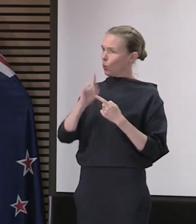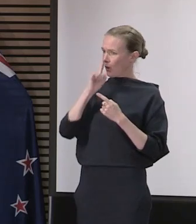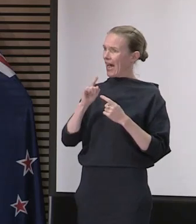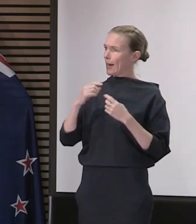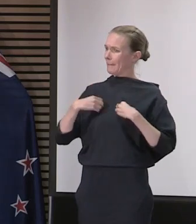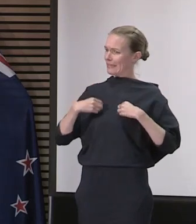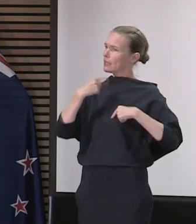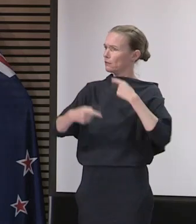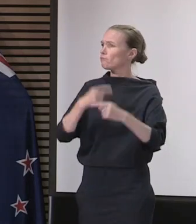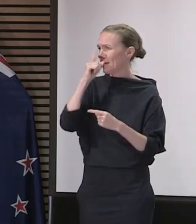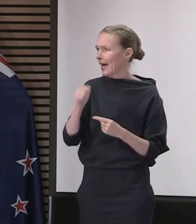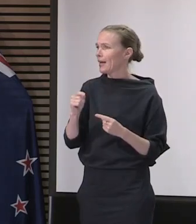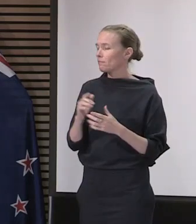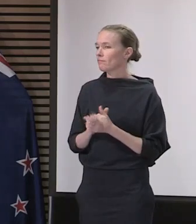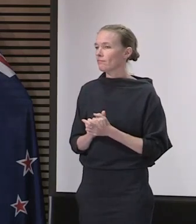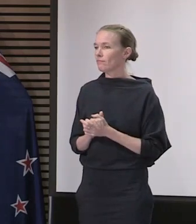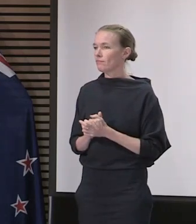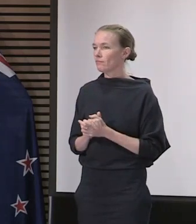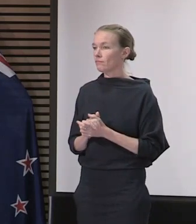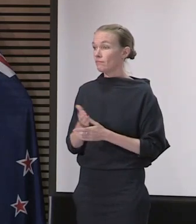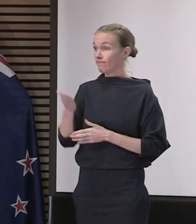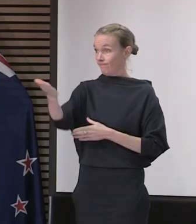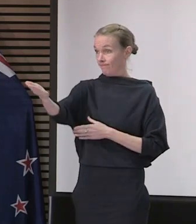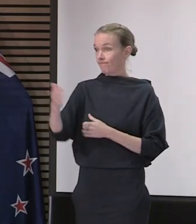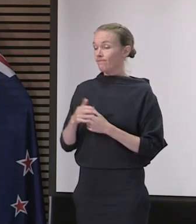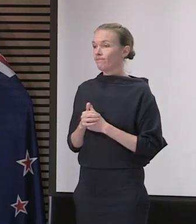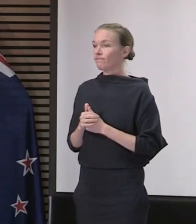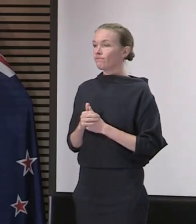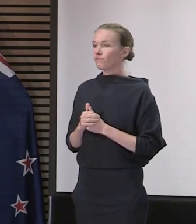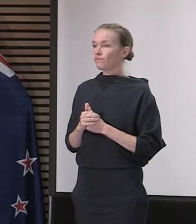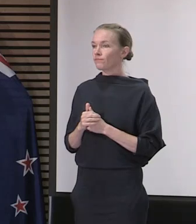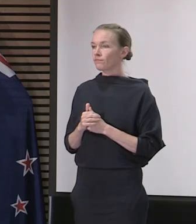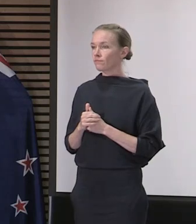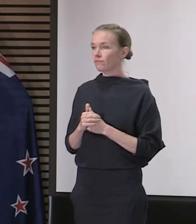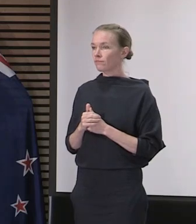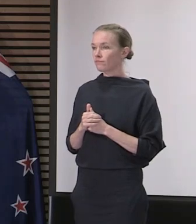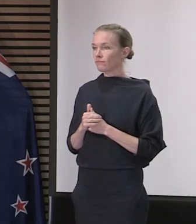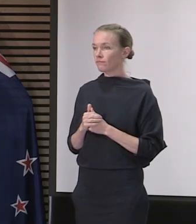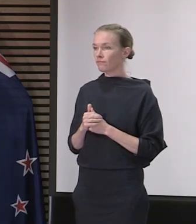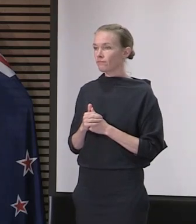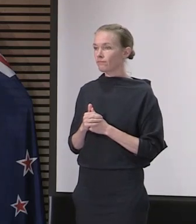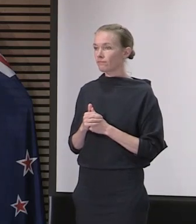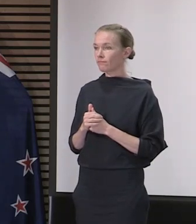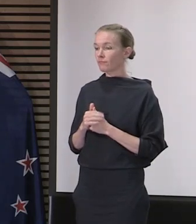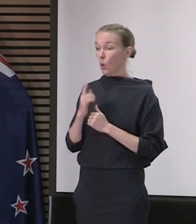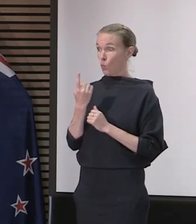Support behaviour for people to level two.